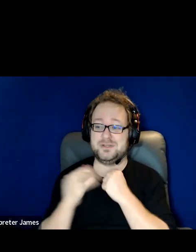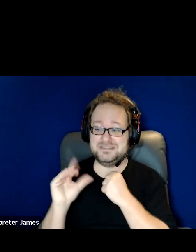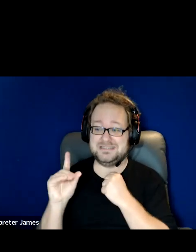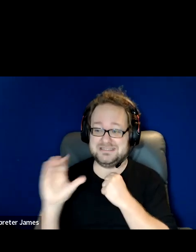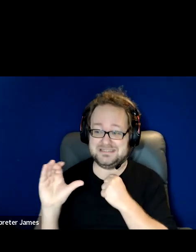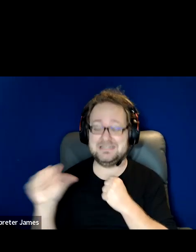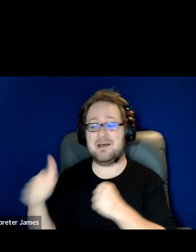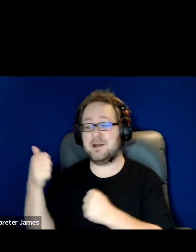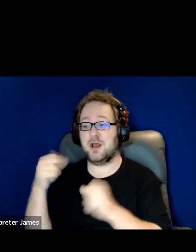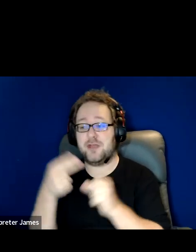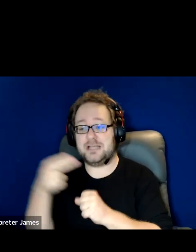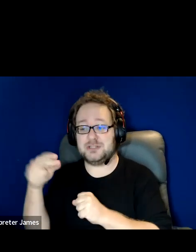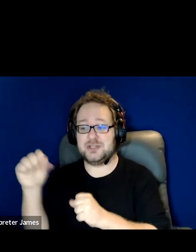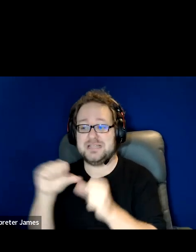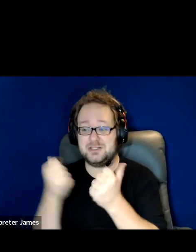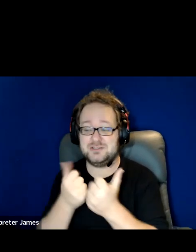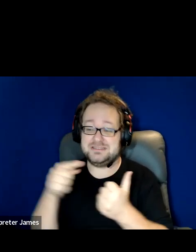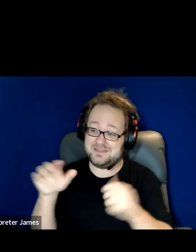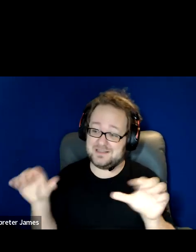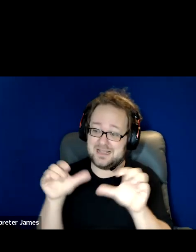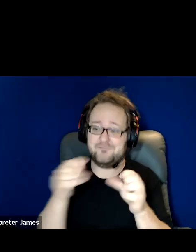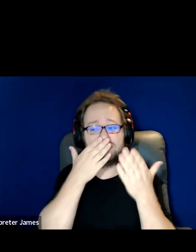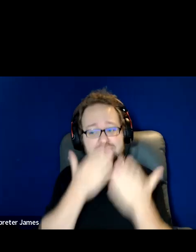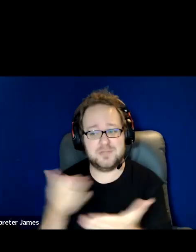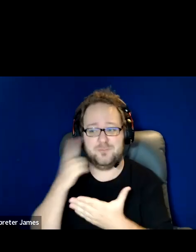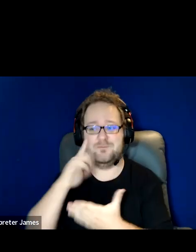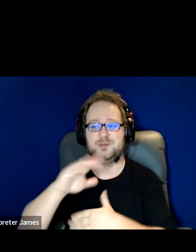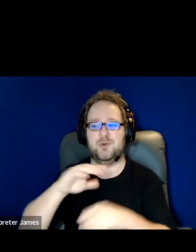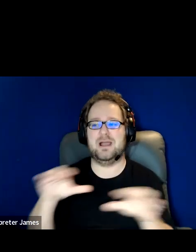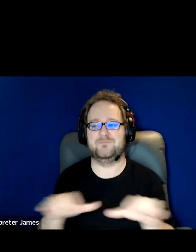other HHS agencies in this effort. Next slide.